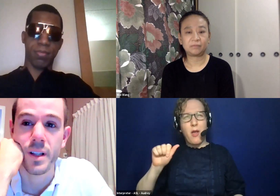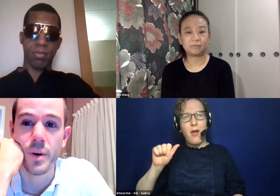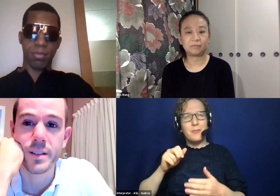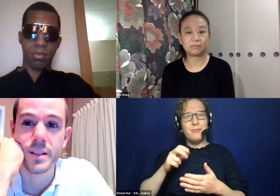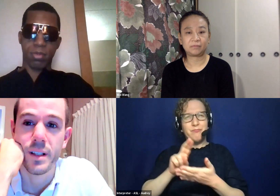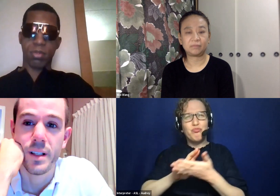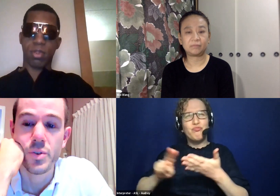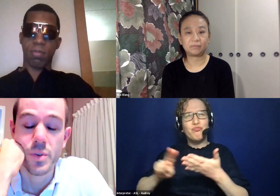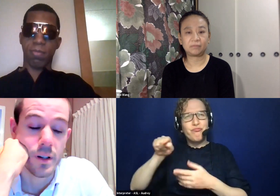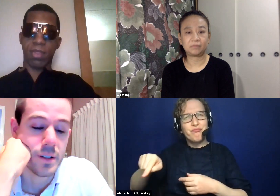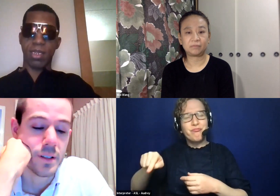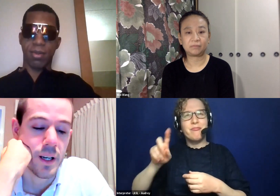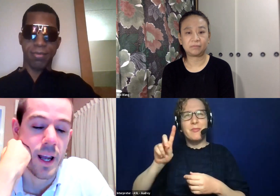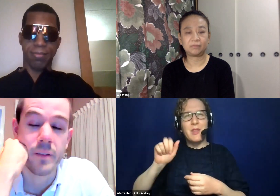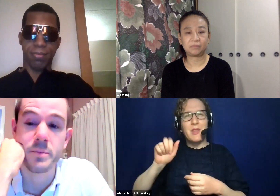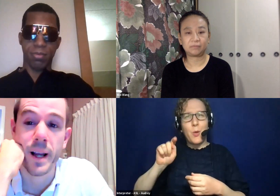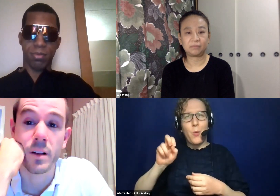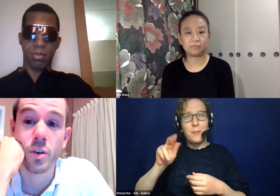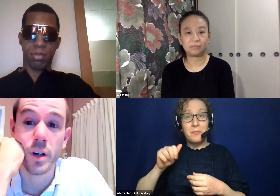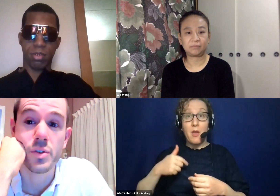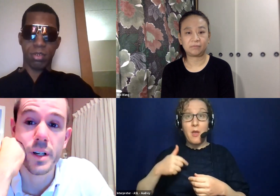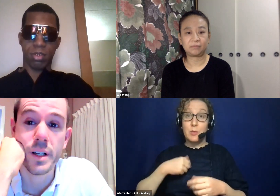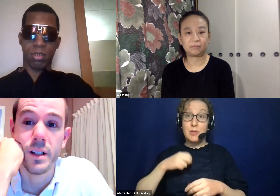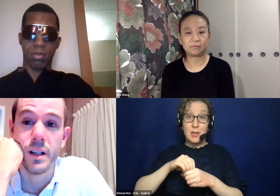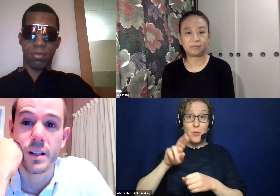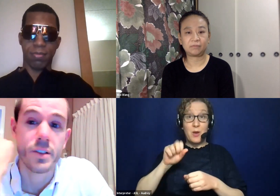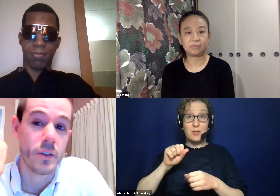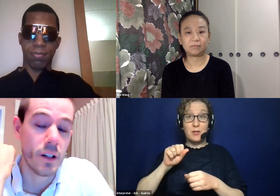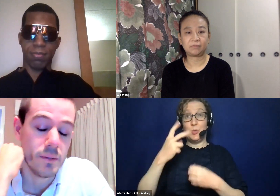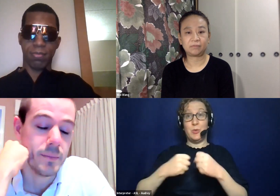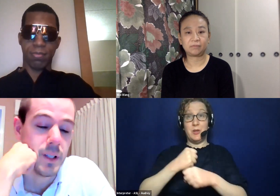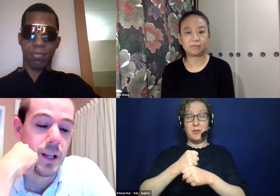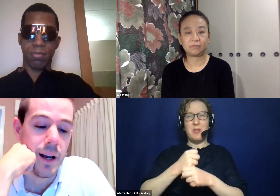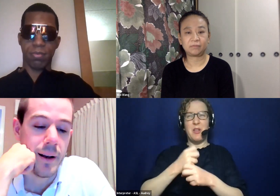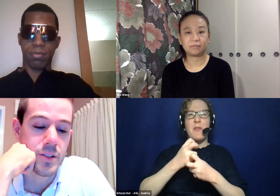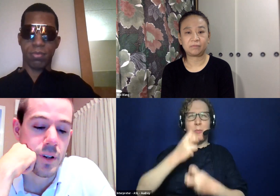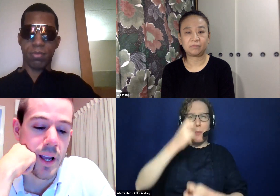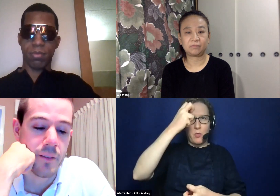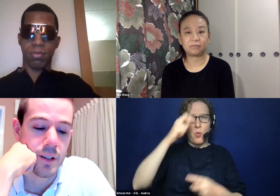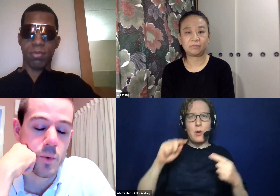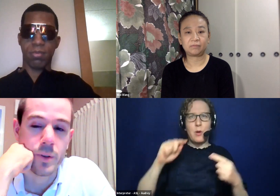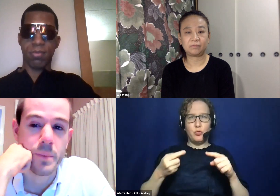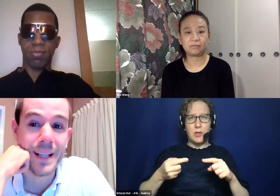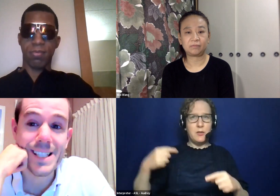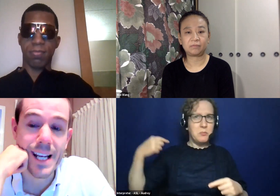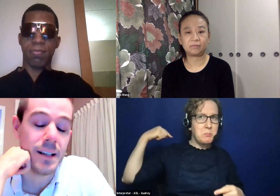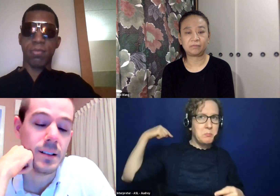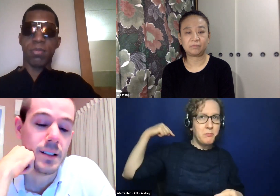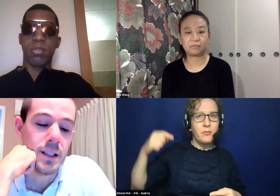in the U.S. two years, and I have a spinal cord injury, cervical, so I have a quadriplegia,